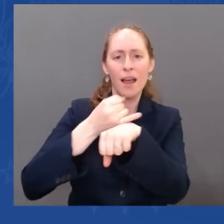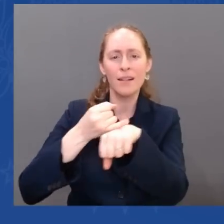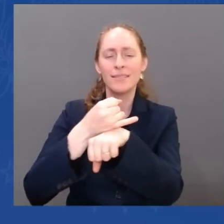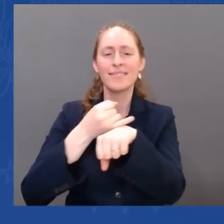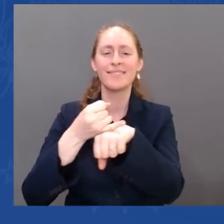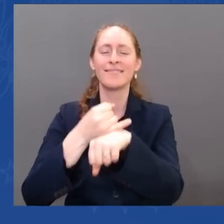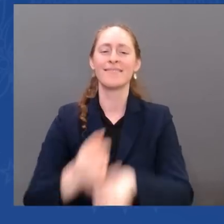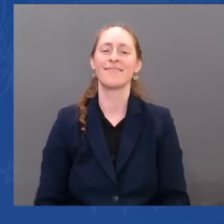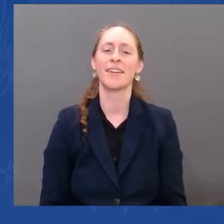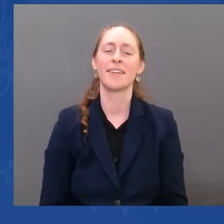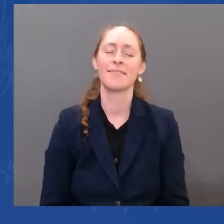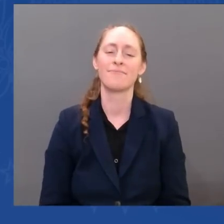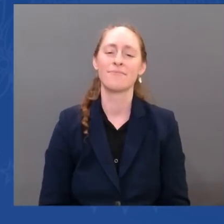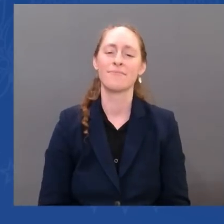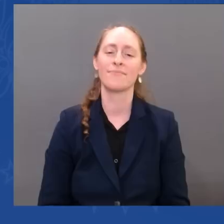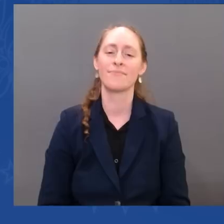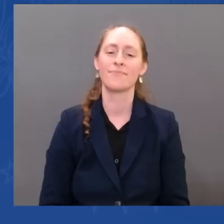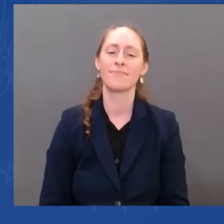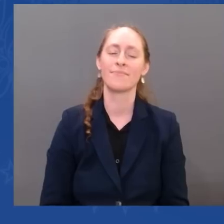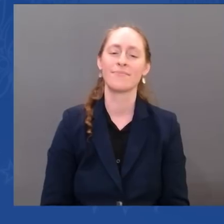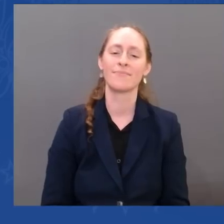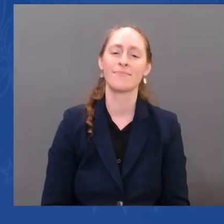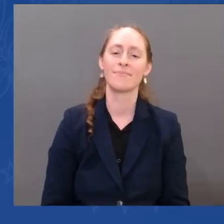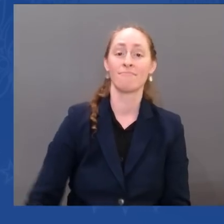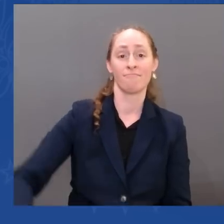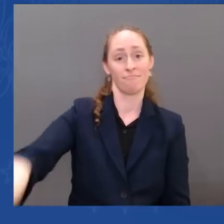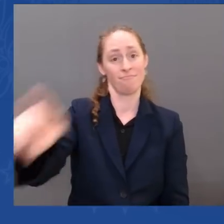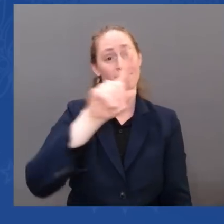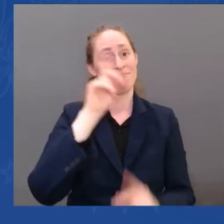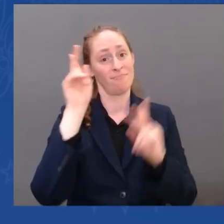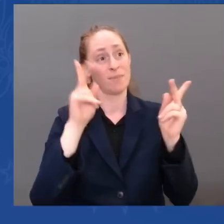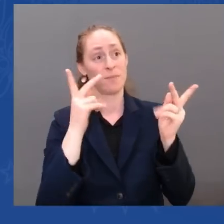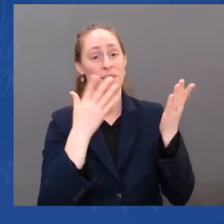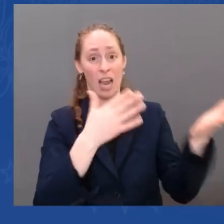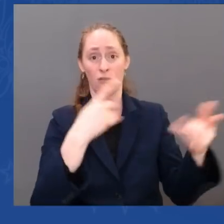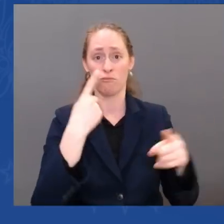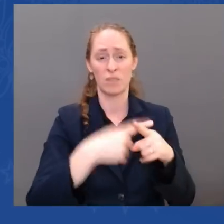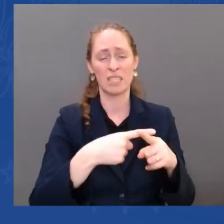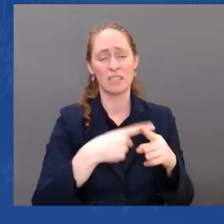So it's my pleasure to be able to return that welcome to you,